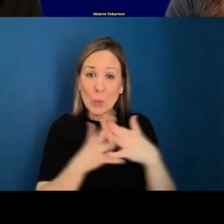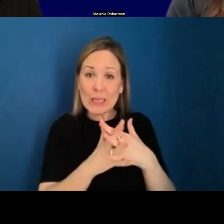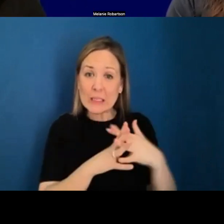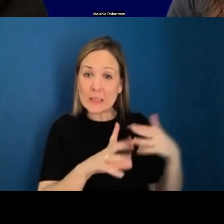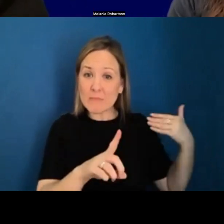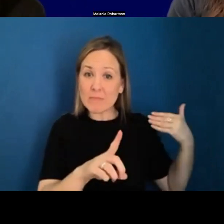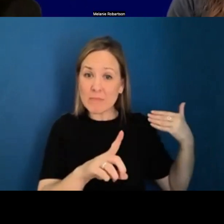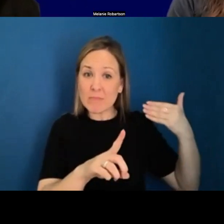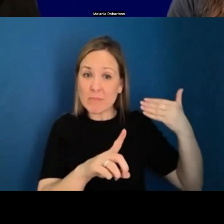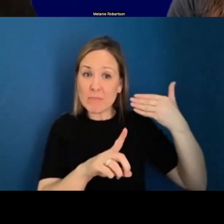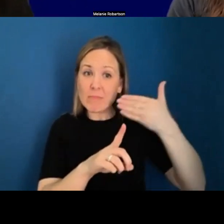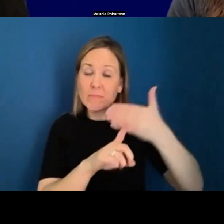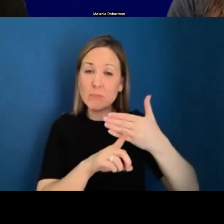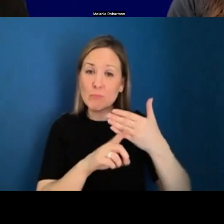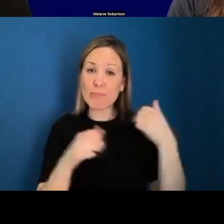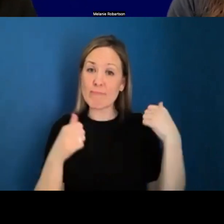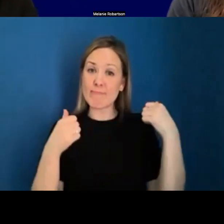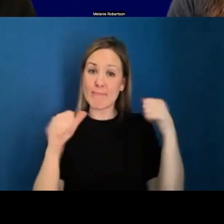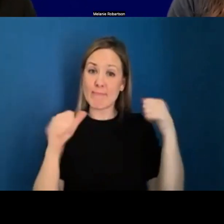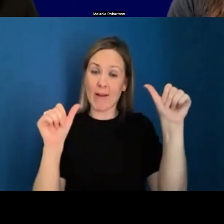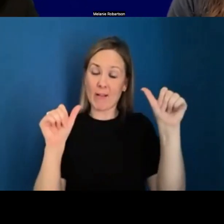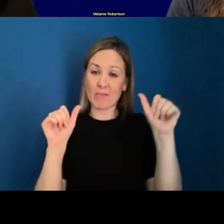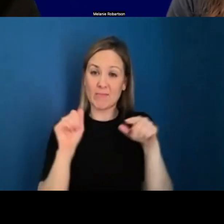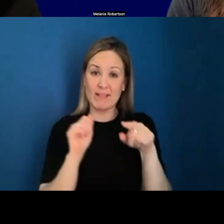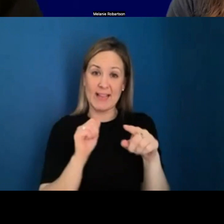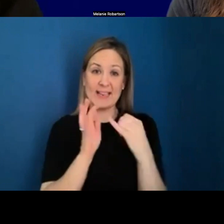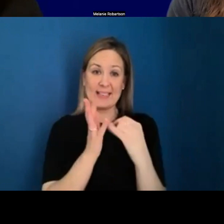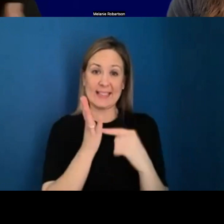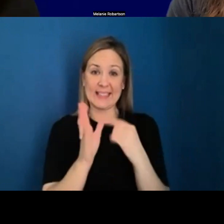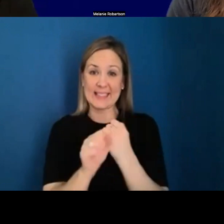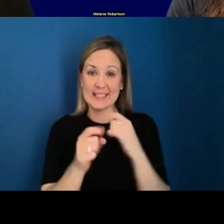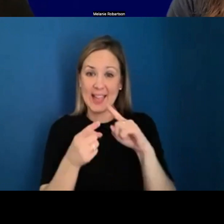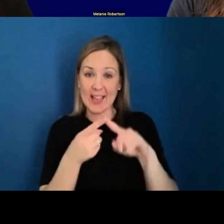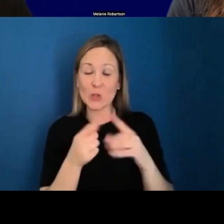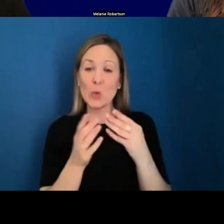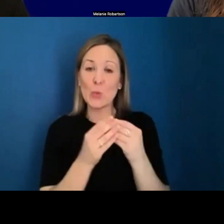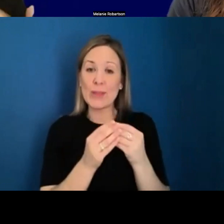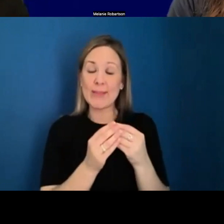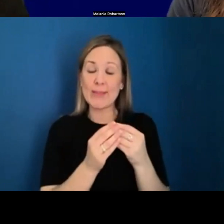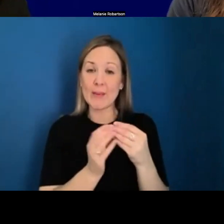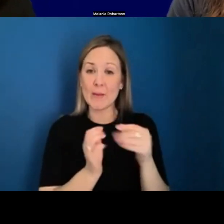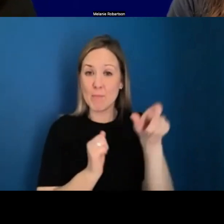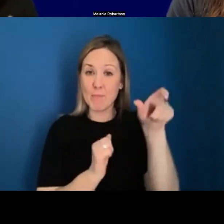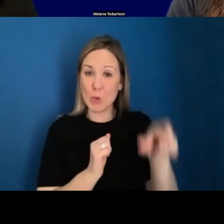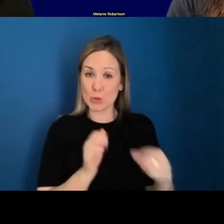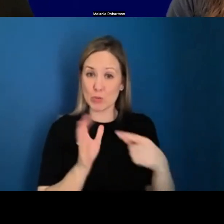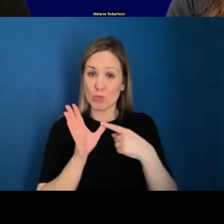just come up with that stage where both the individual would respond and feel comfortable